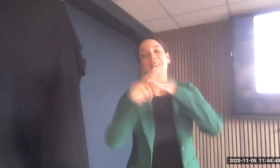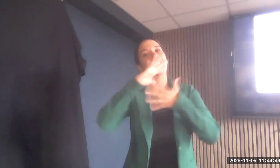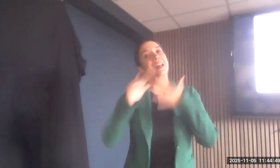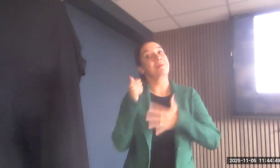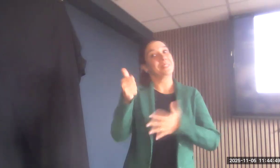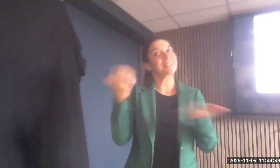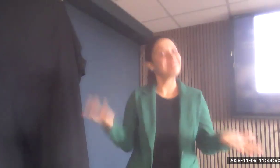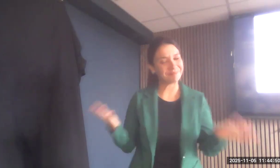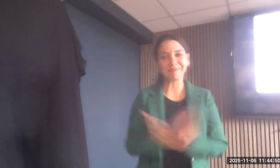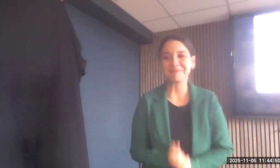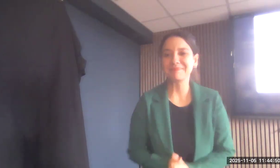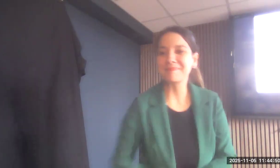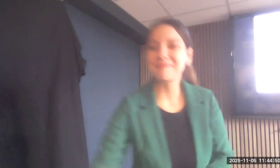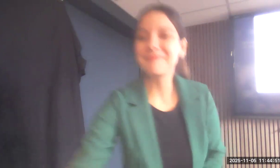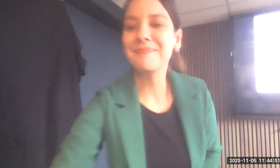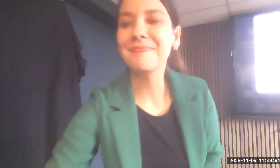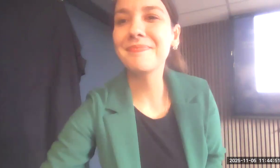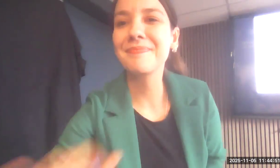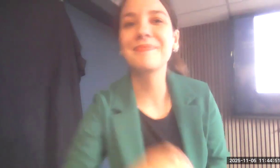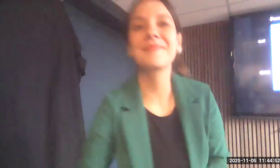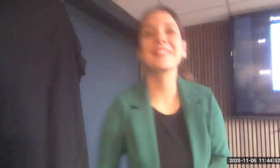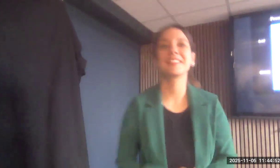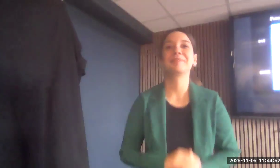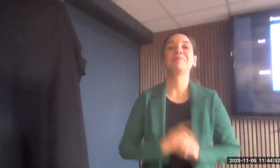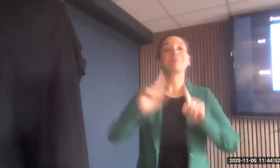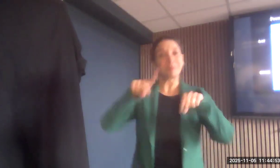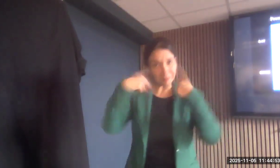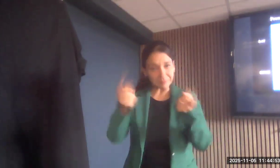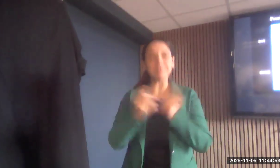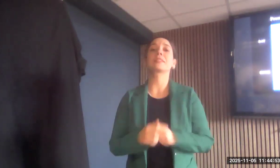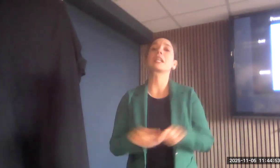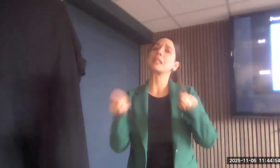So maybe they are from the same family, so maybe this, again, comes into Libras.